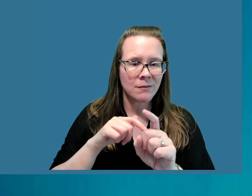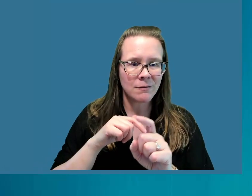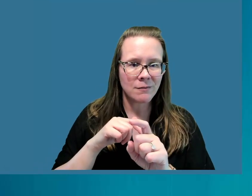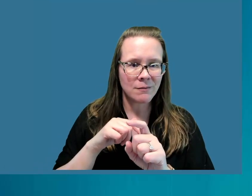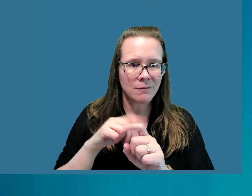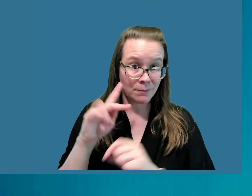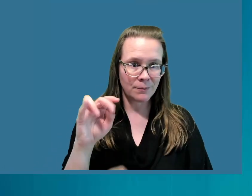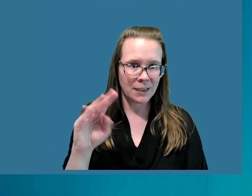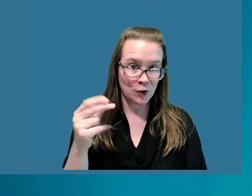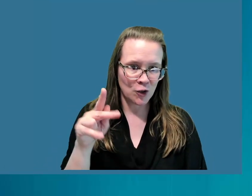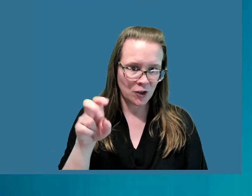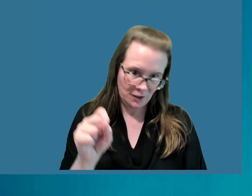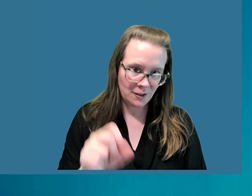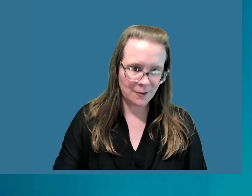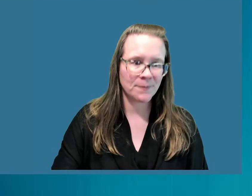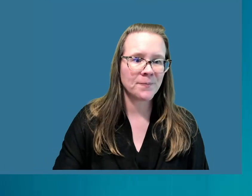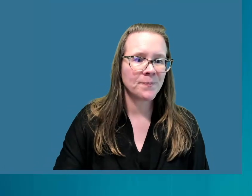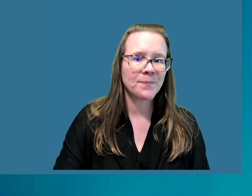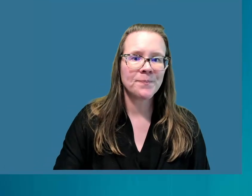other pin cushions that don't follow that traditional shape.